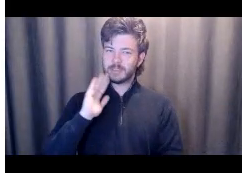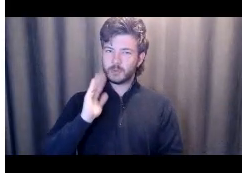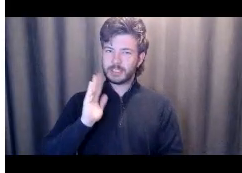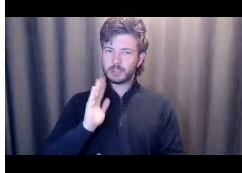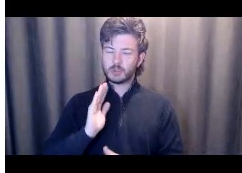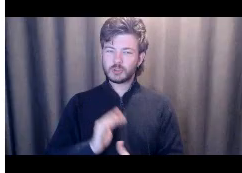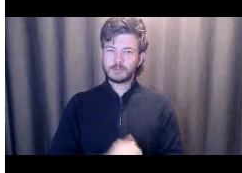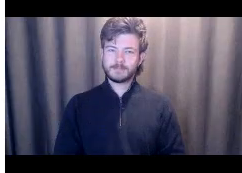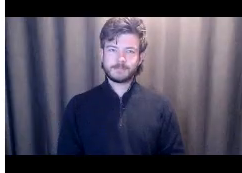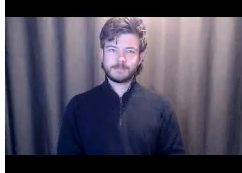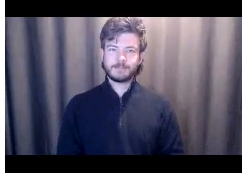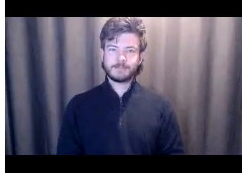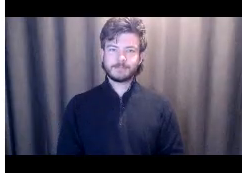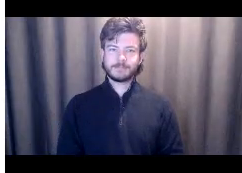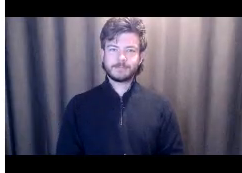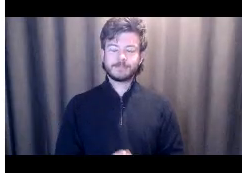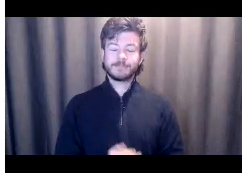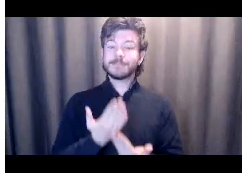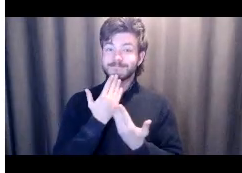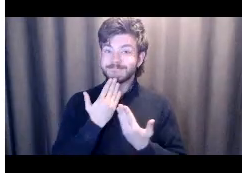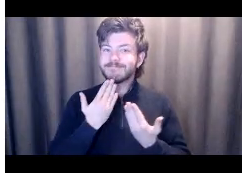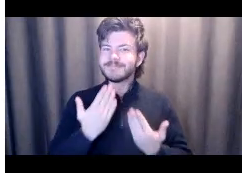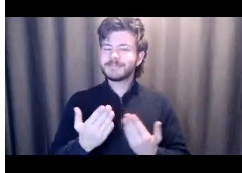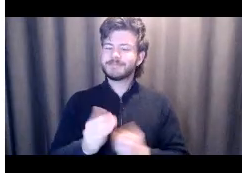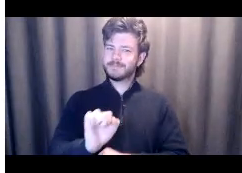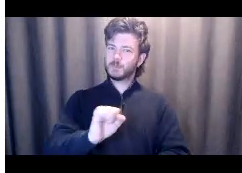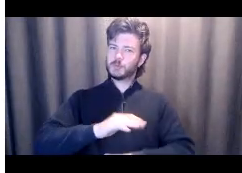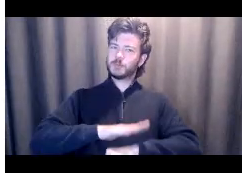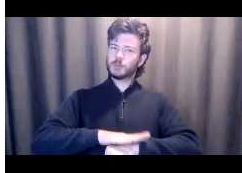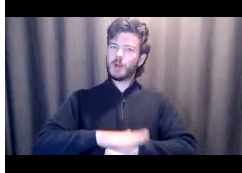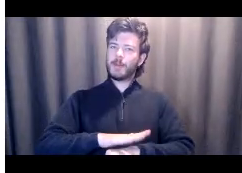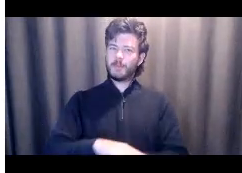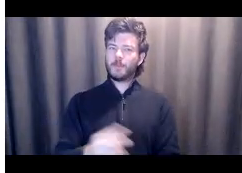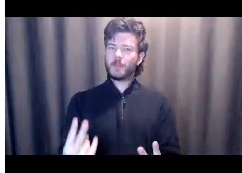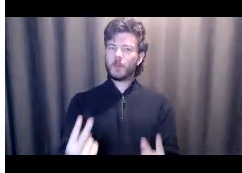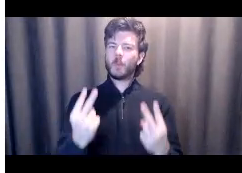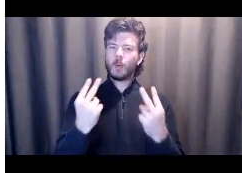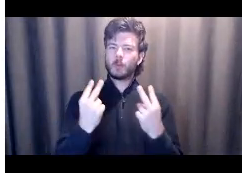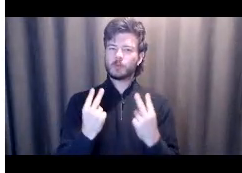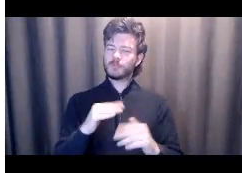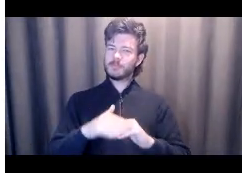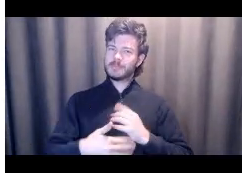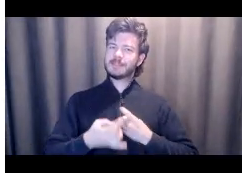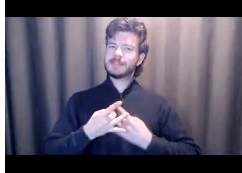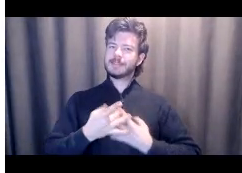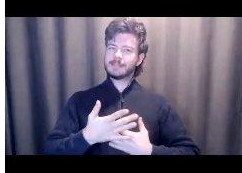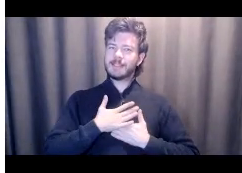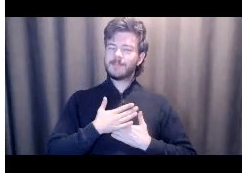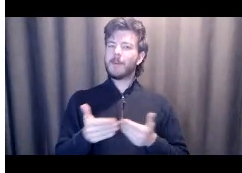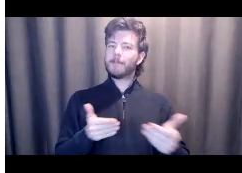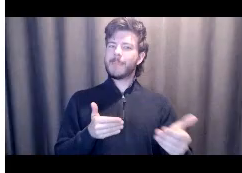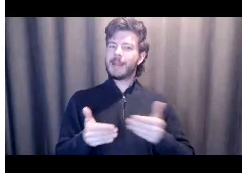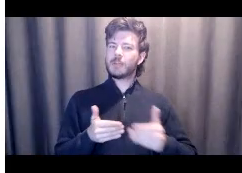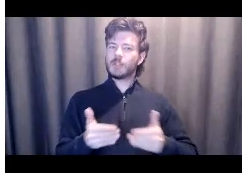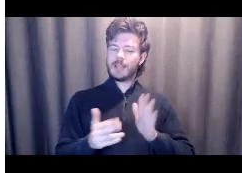Thank you for taking the time to watch our presentation on self-managing an NDIS plan.